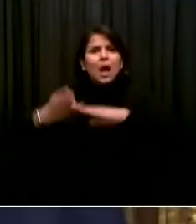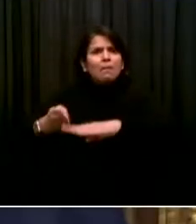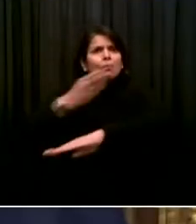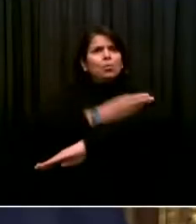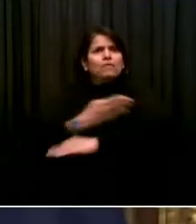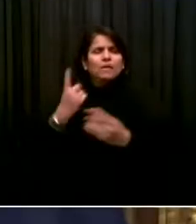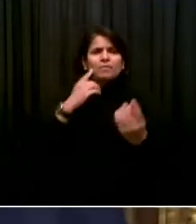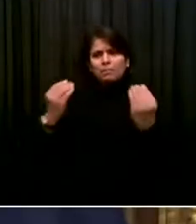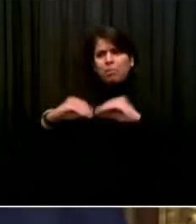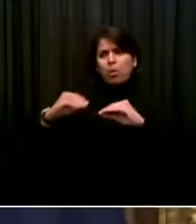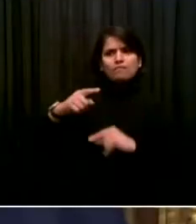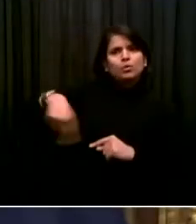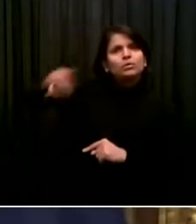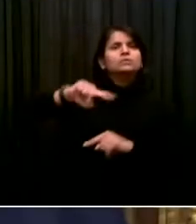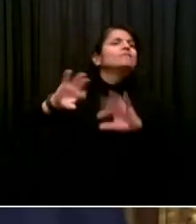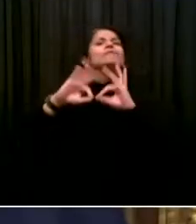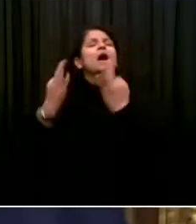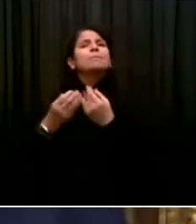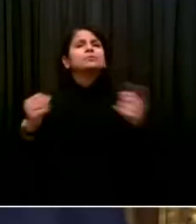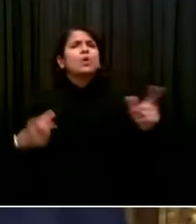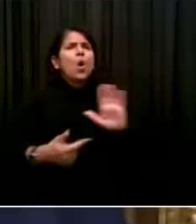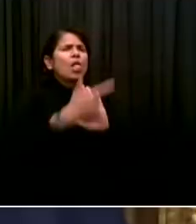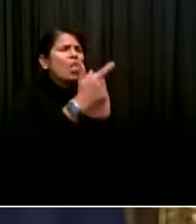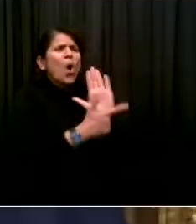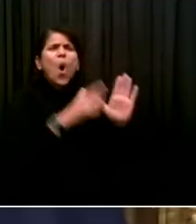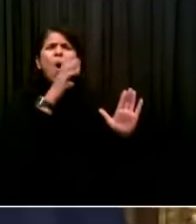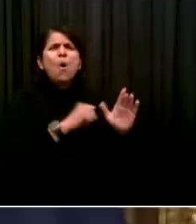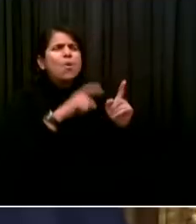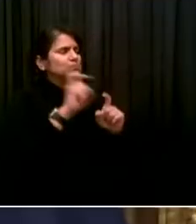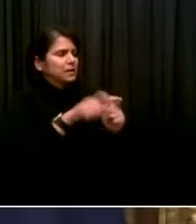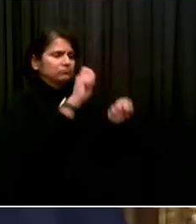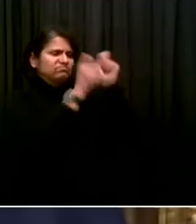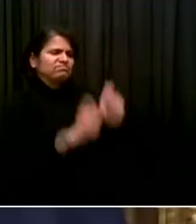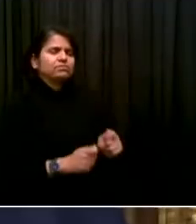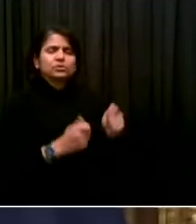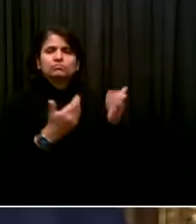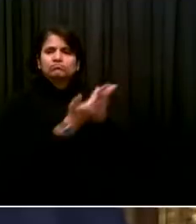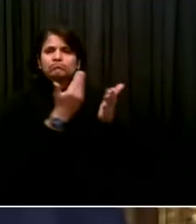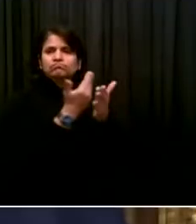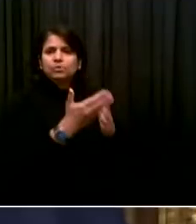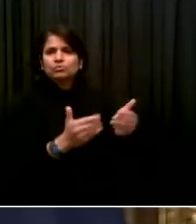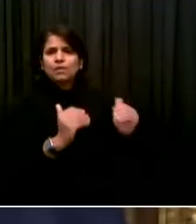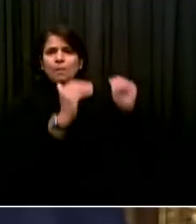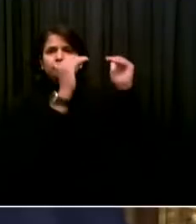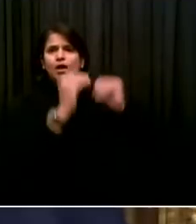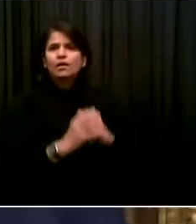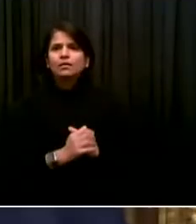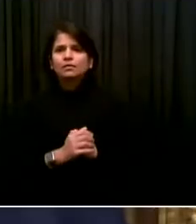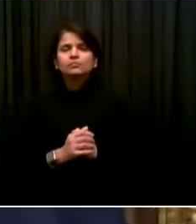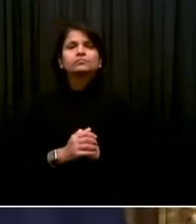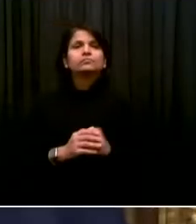IMPROVING ACCESS TO MENTAL HEALTH SERVICES AND CHANGING OUR LAWS. FROM CITY HALL TO THE STATE LEGISLATORS TO